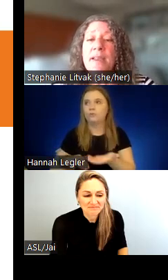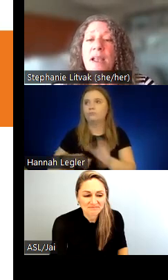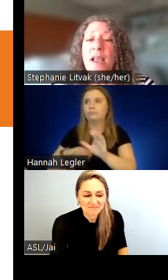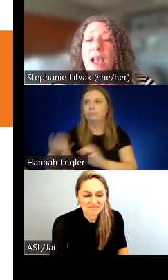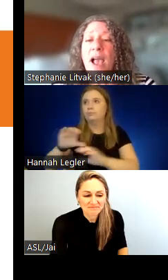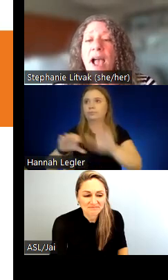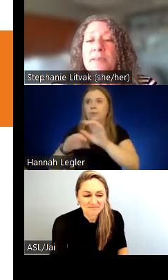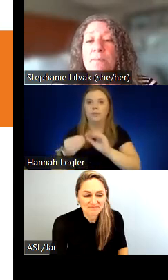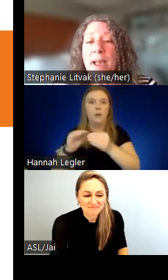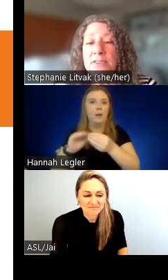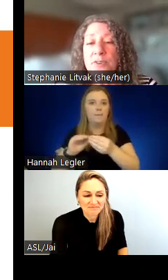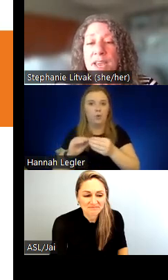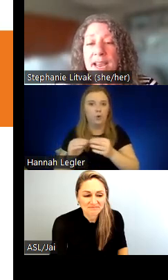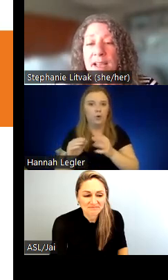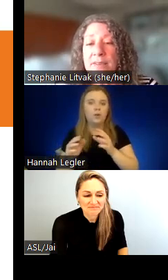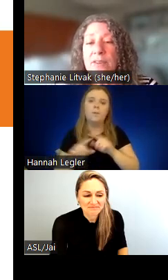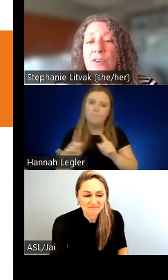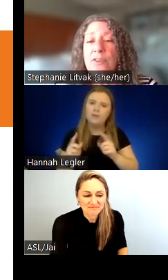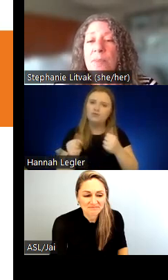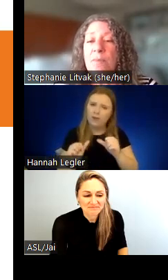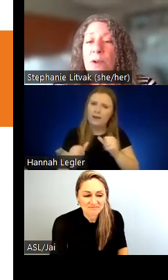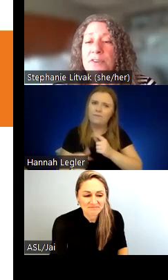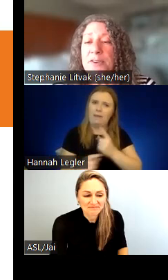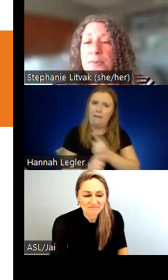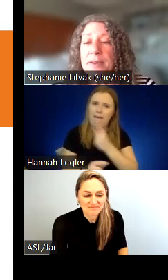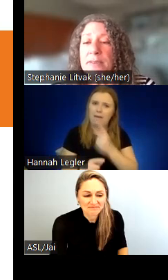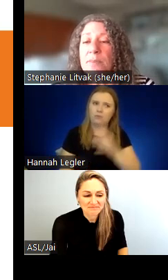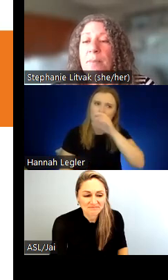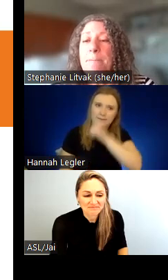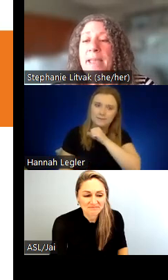Estimate as best you can your number of participants.